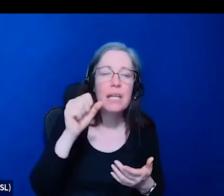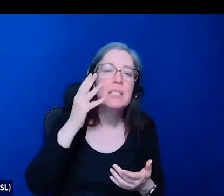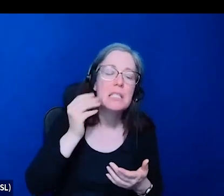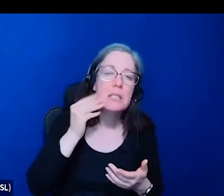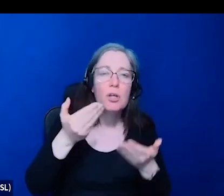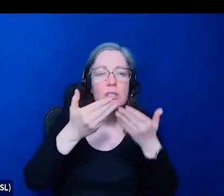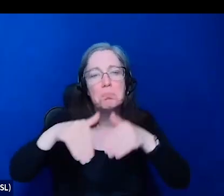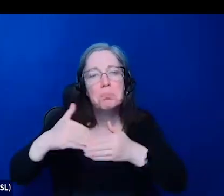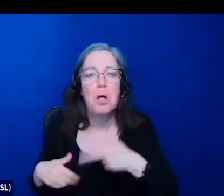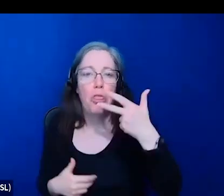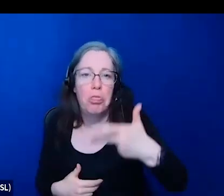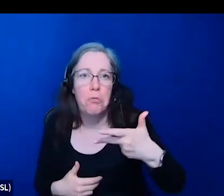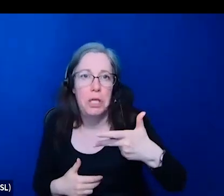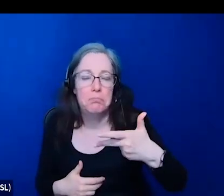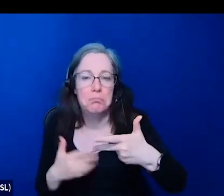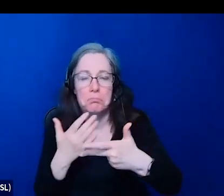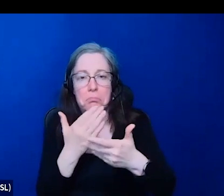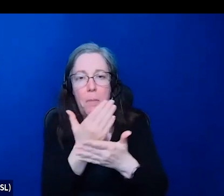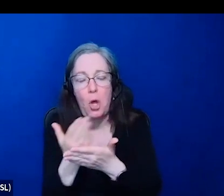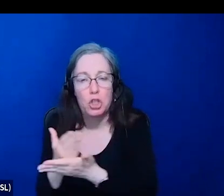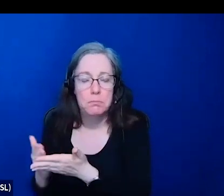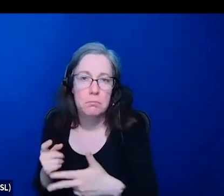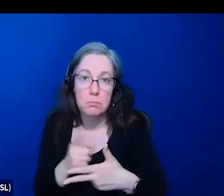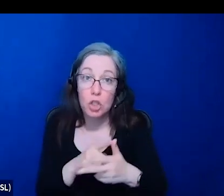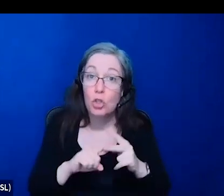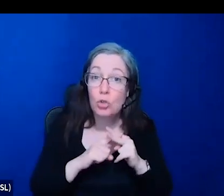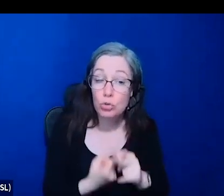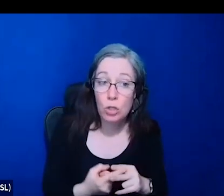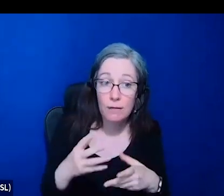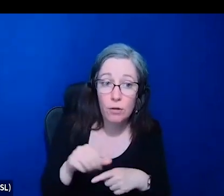The start, which involves training. Sorry, sorry, sorry.